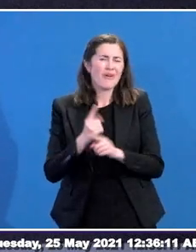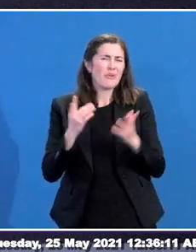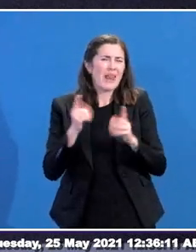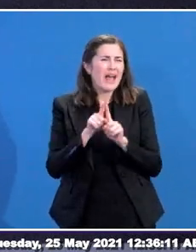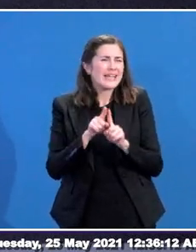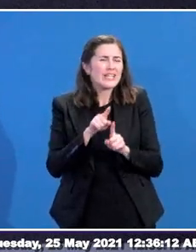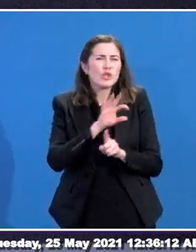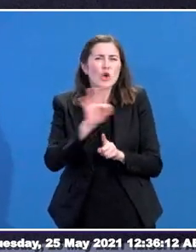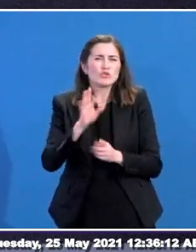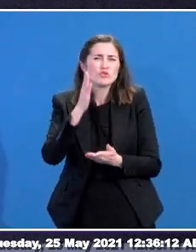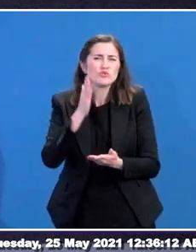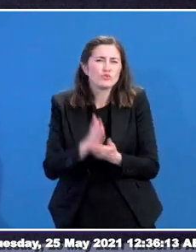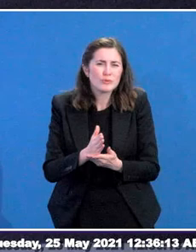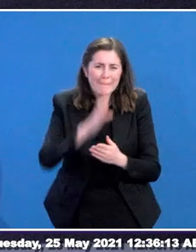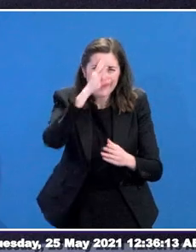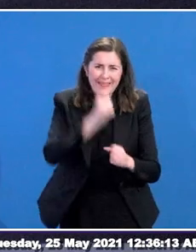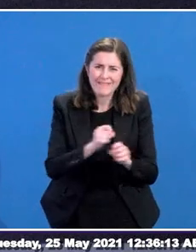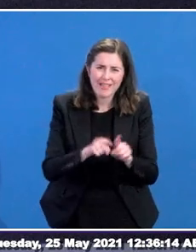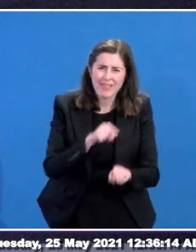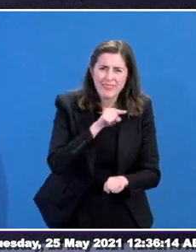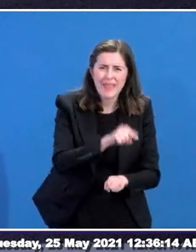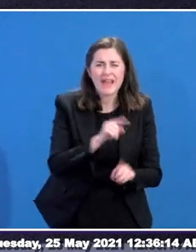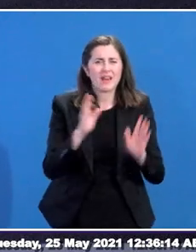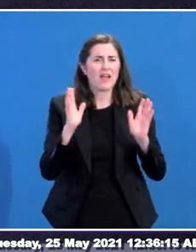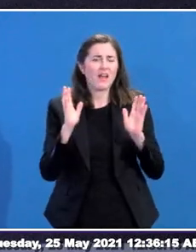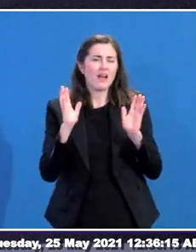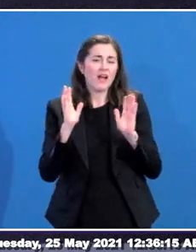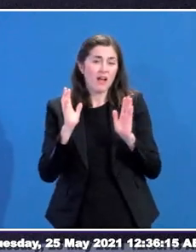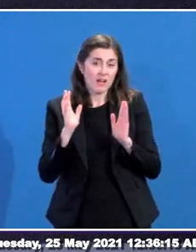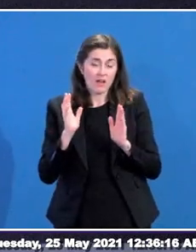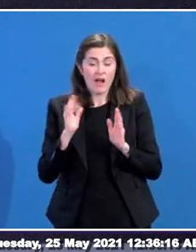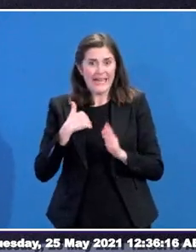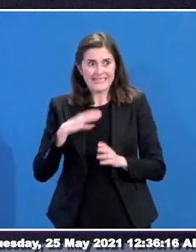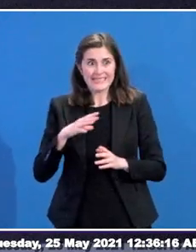But, you know, we're working, we have to carry on with our daily lives.